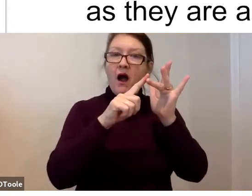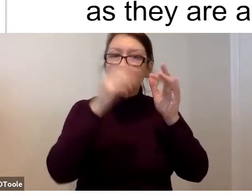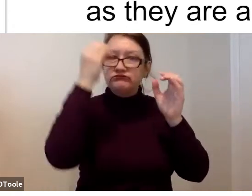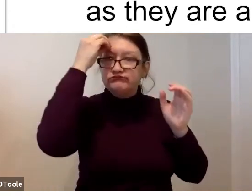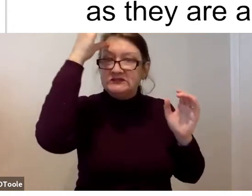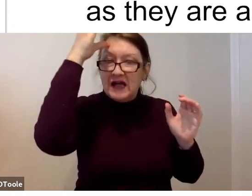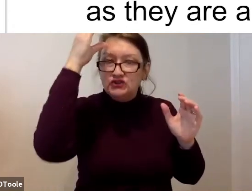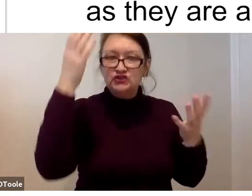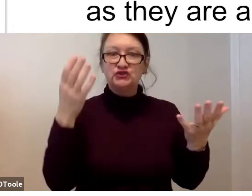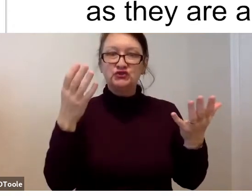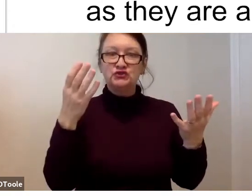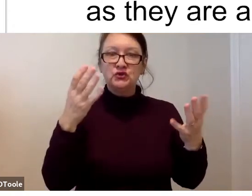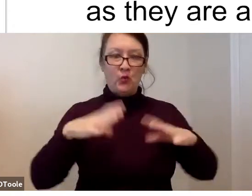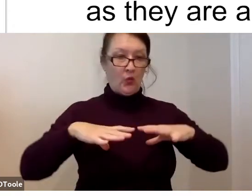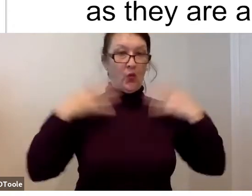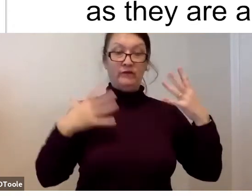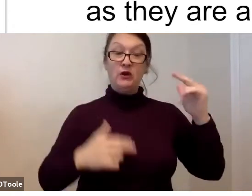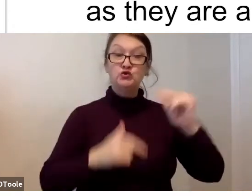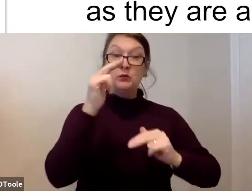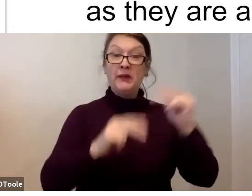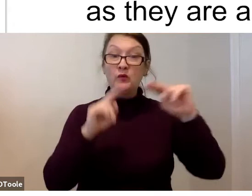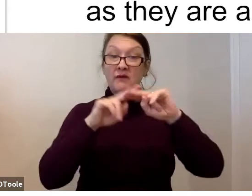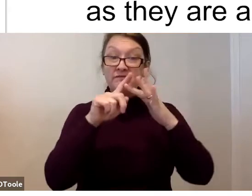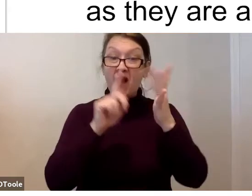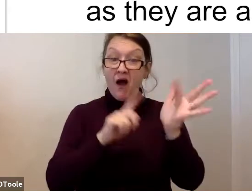build the files for you.